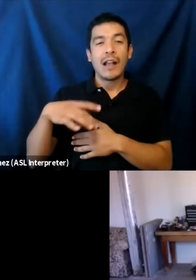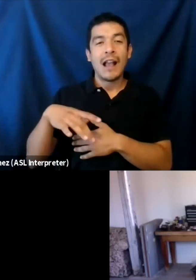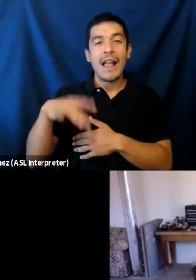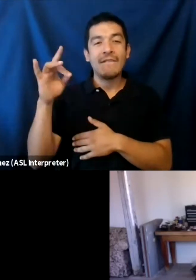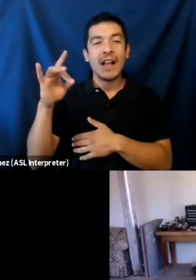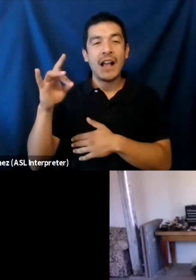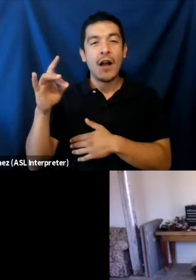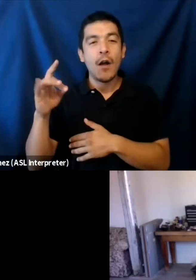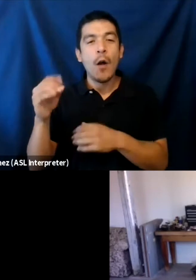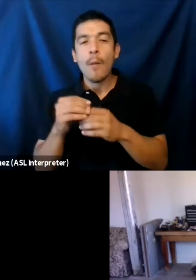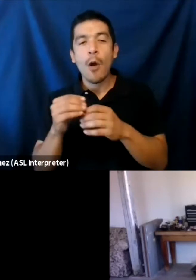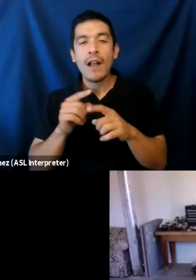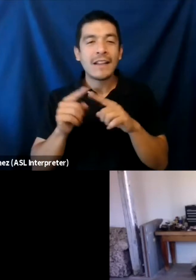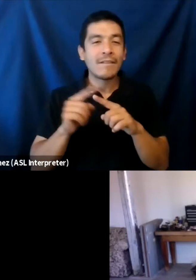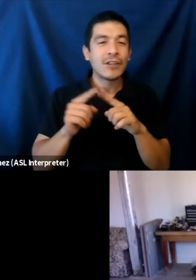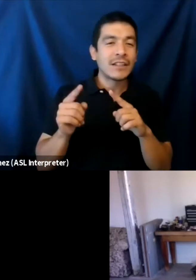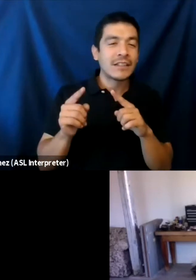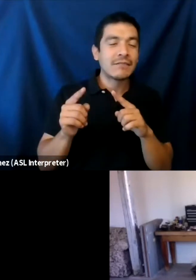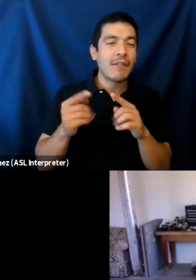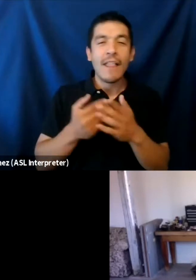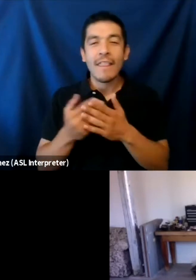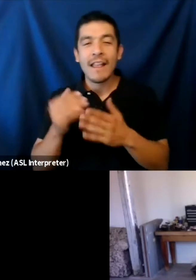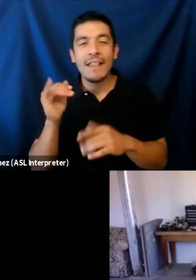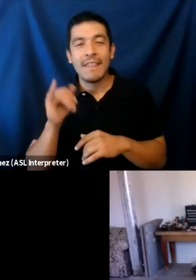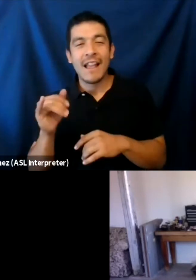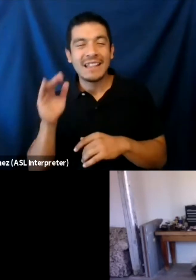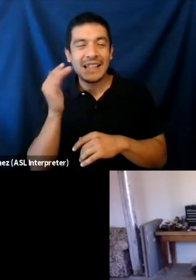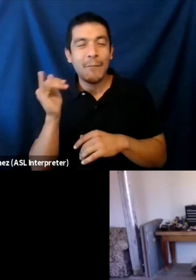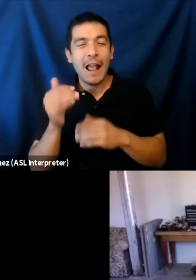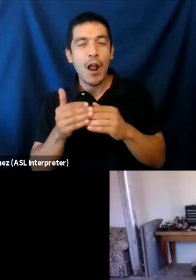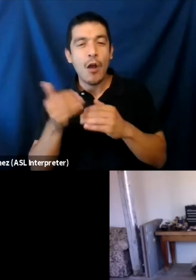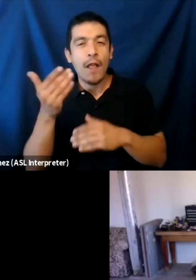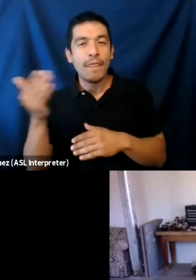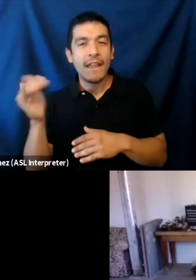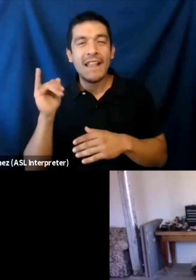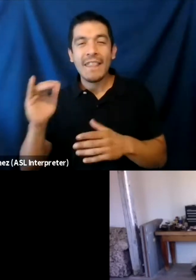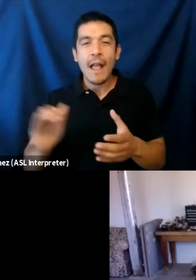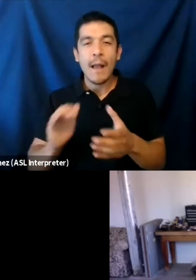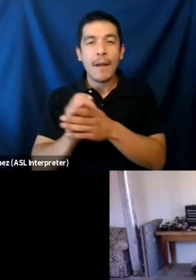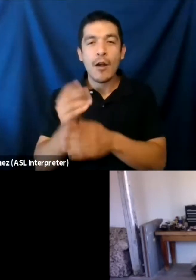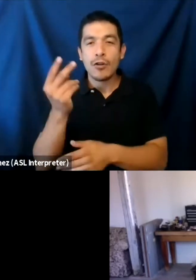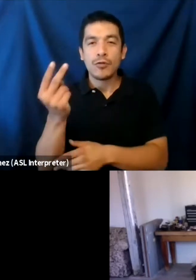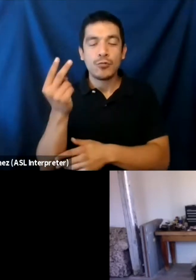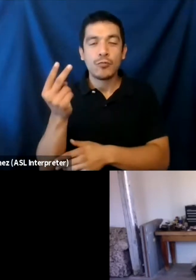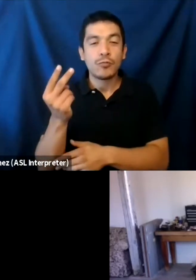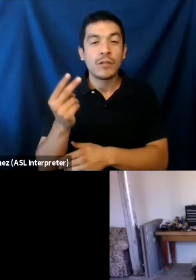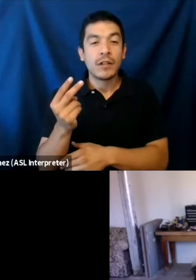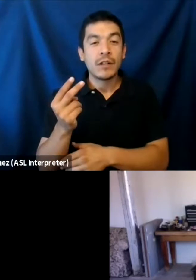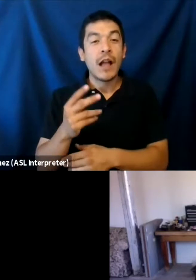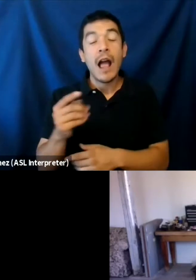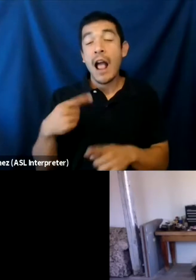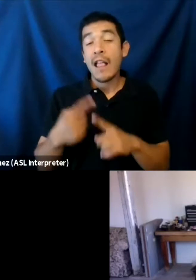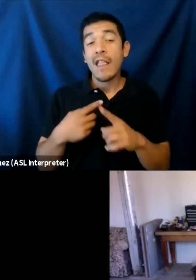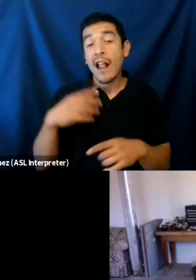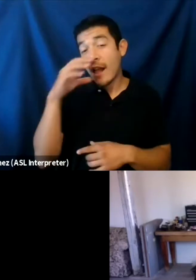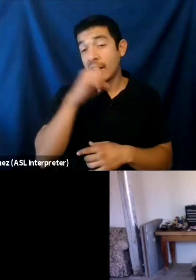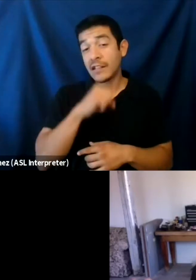seemed like the closest thing that you married these two. And yeah, I guess in high school,